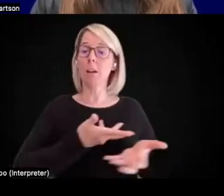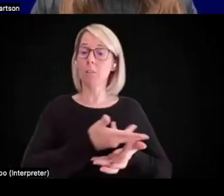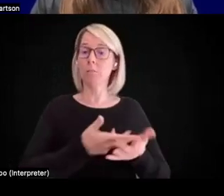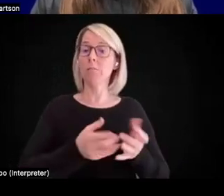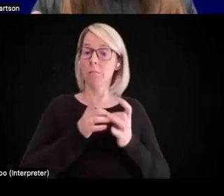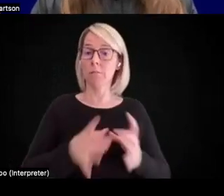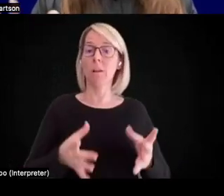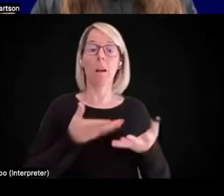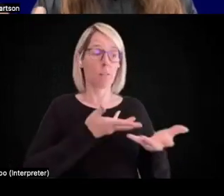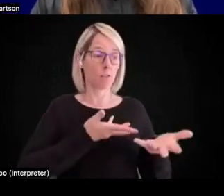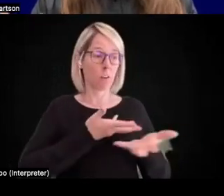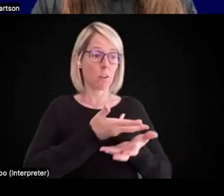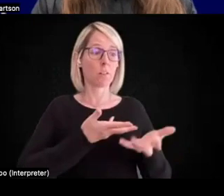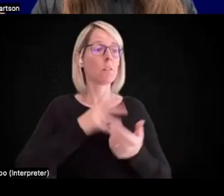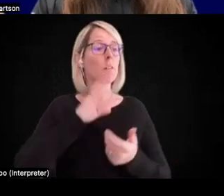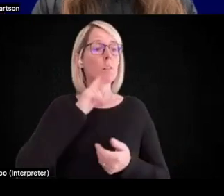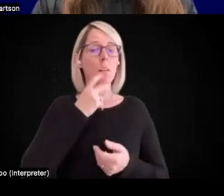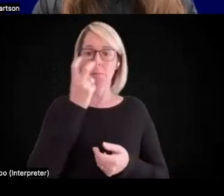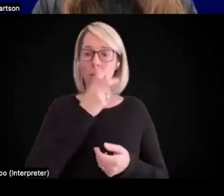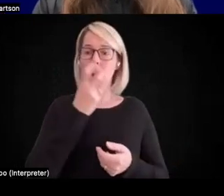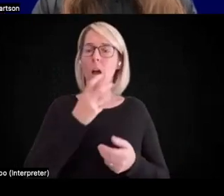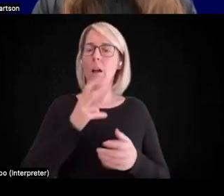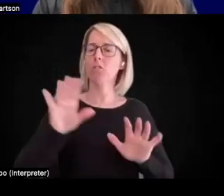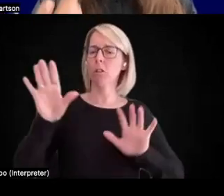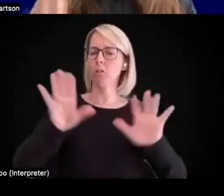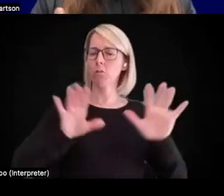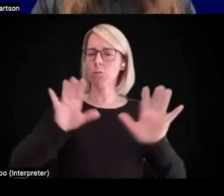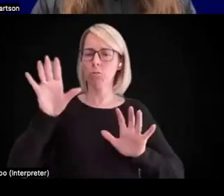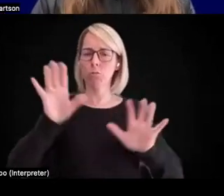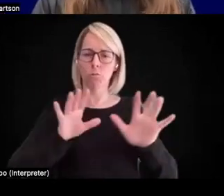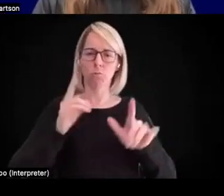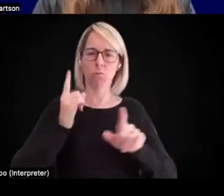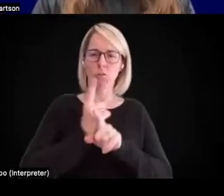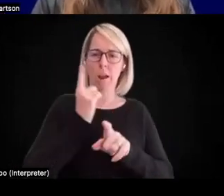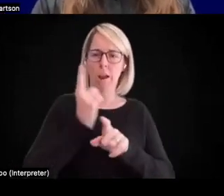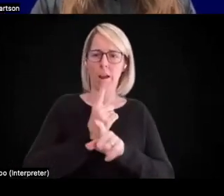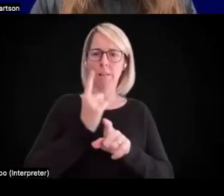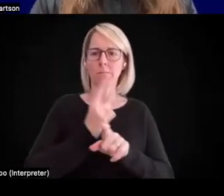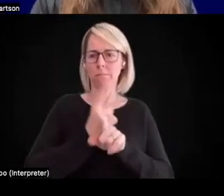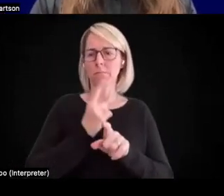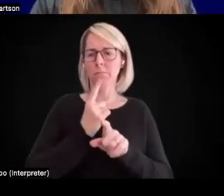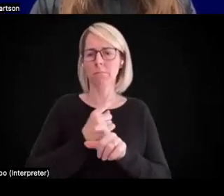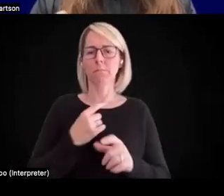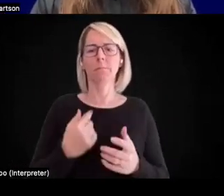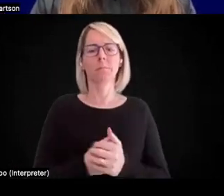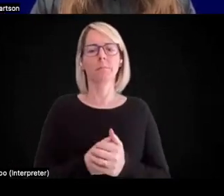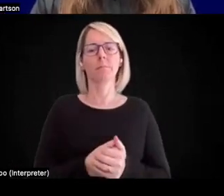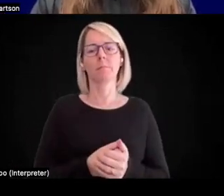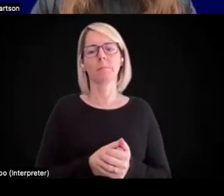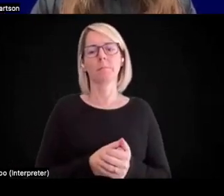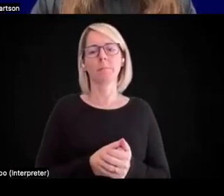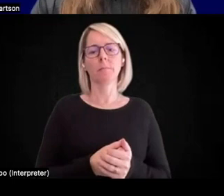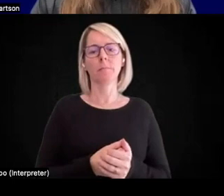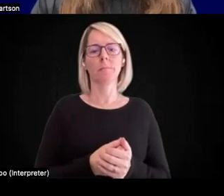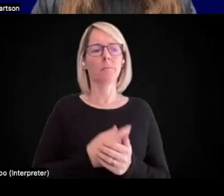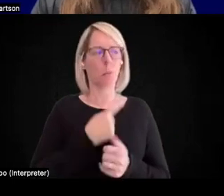like a deafblind gestural chat. That's how I would describe it. It is a gestural chat and it is